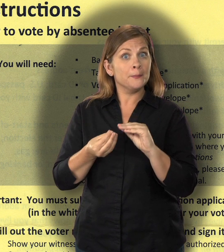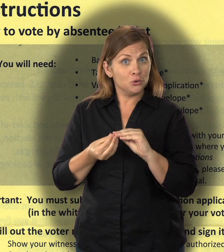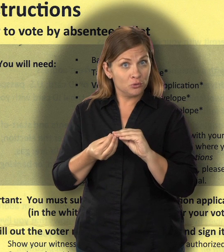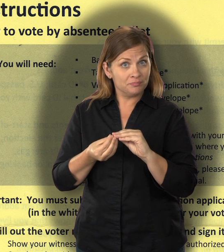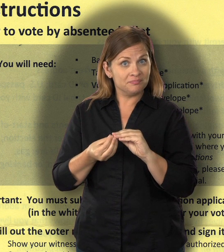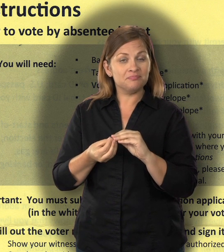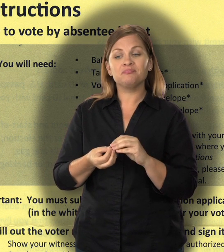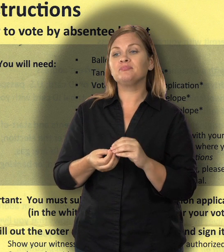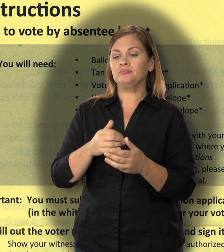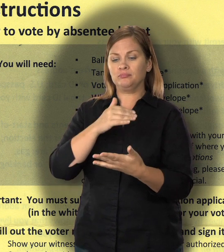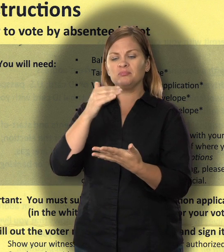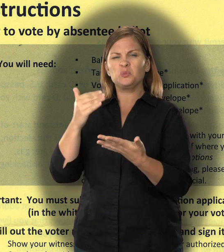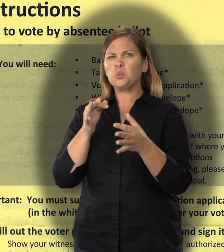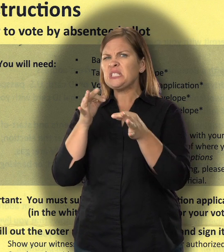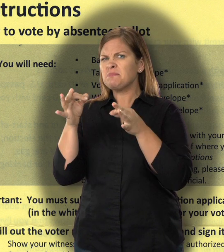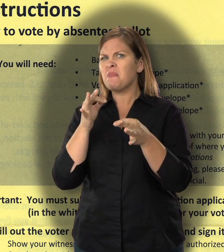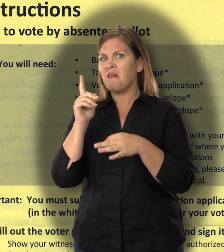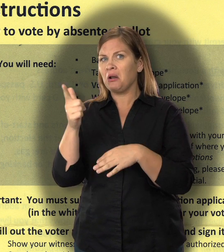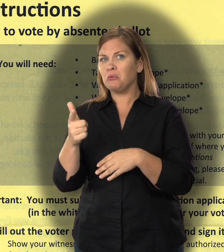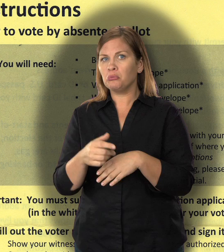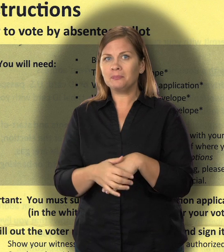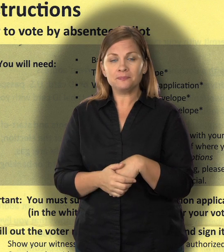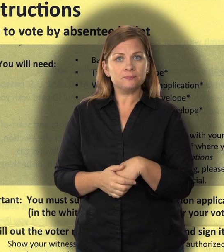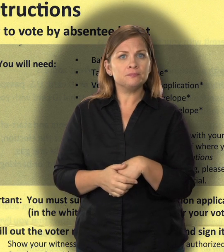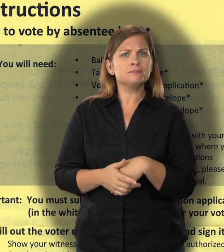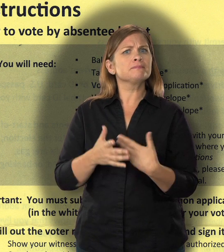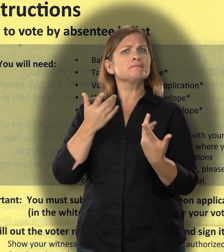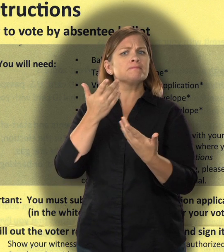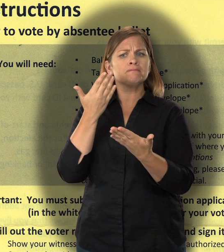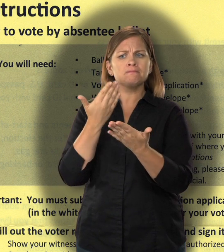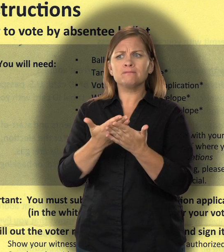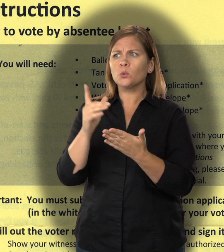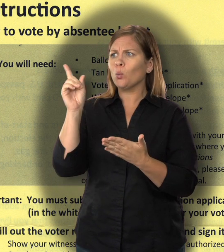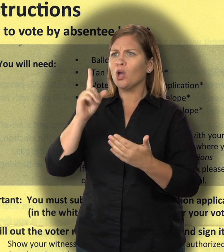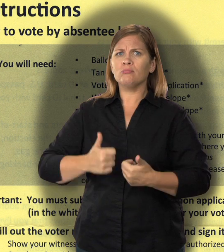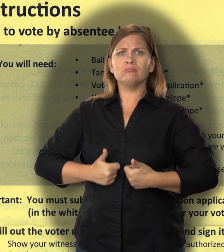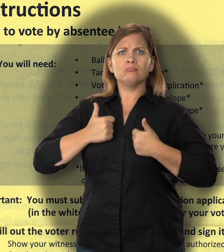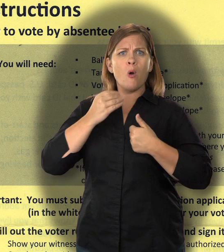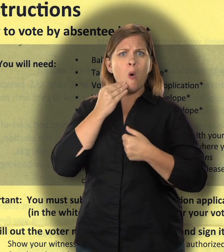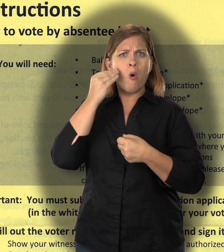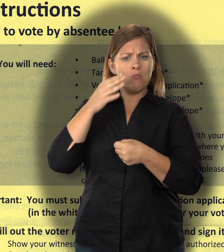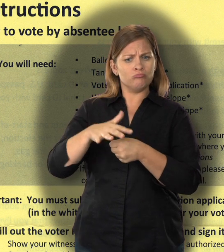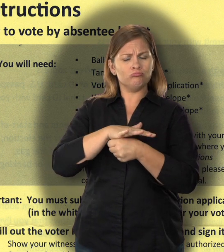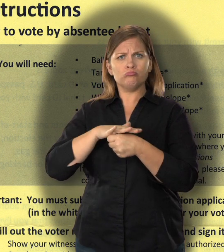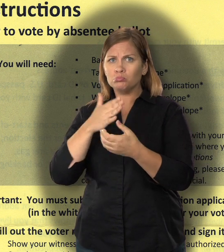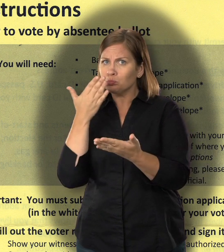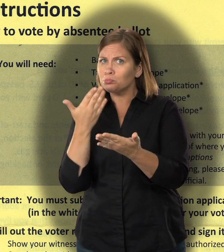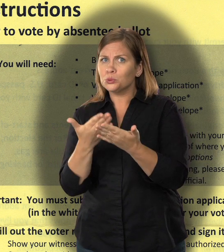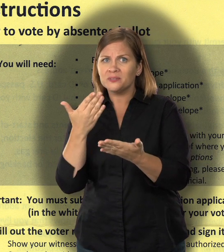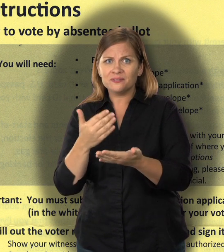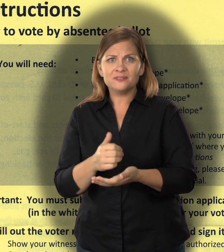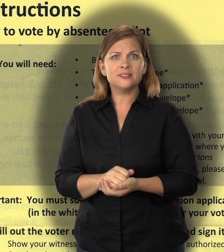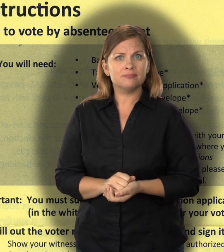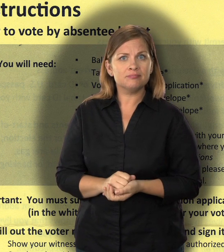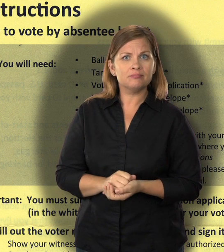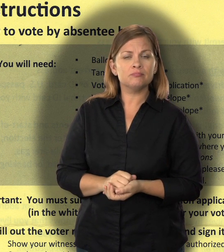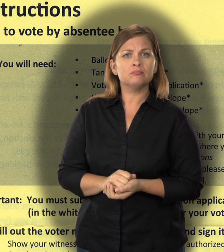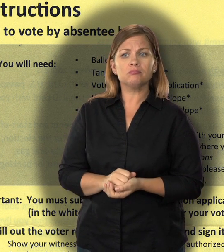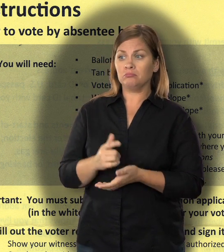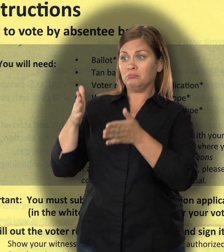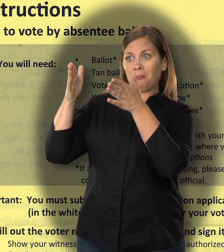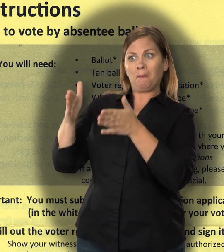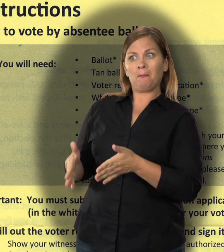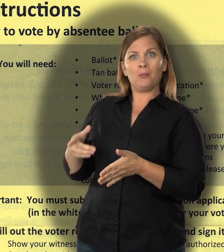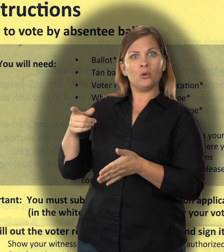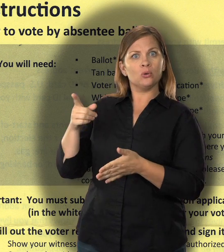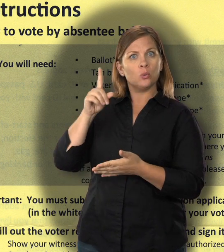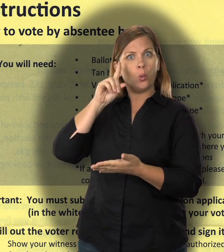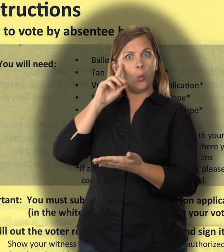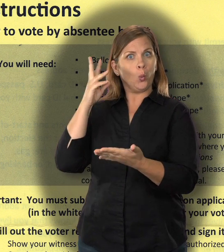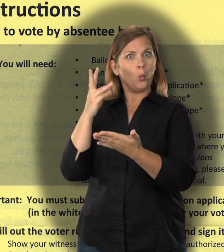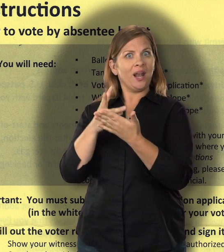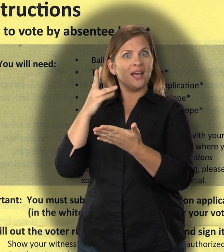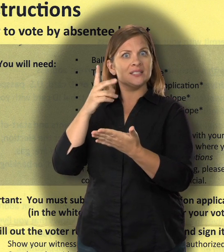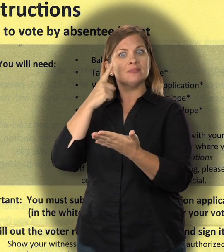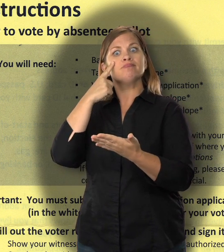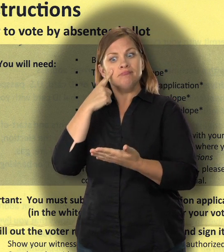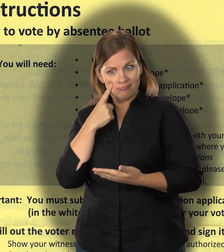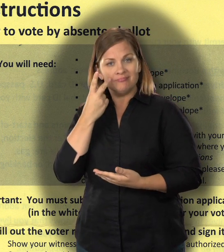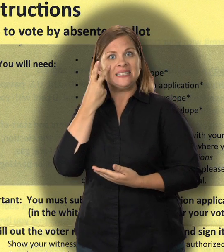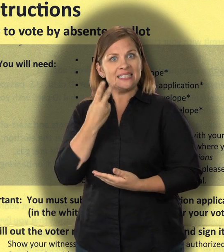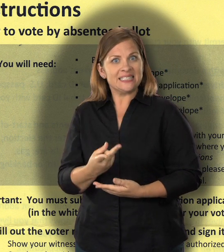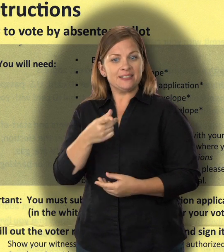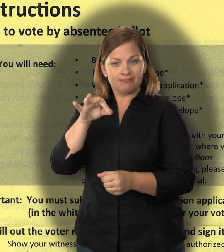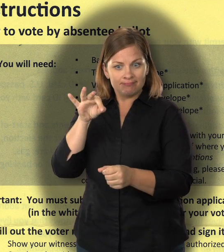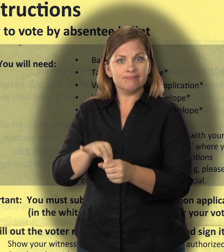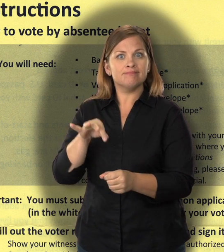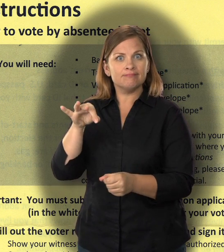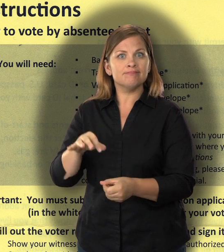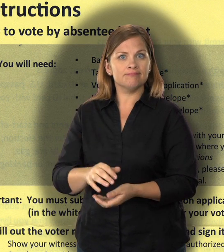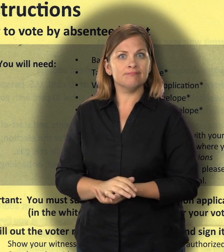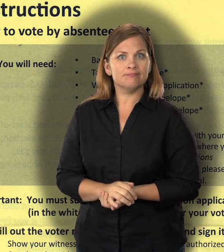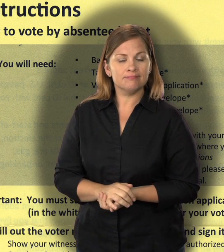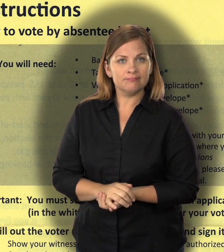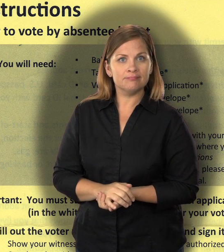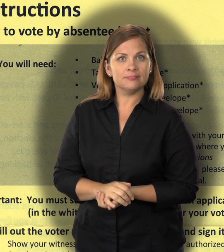and a person who can be your witness.